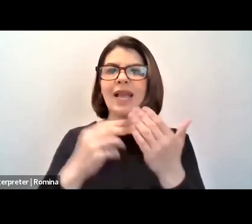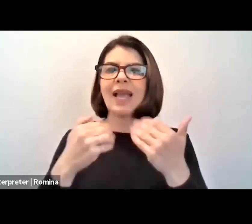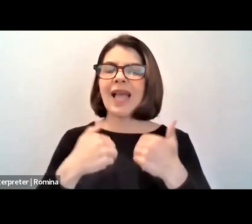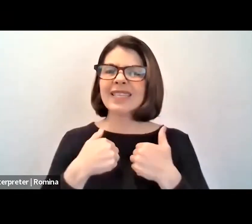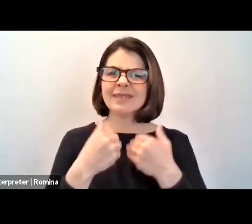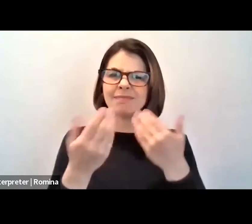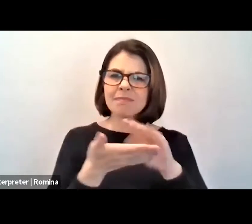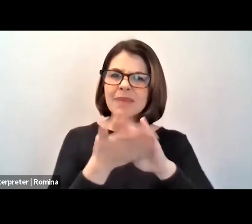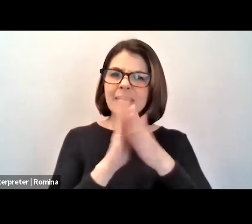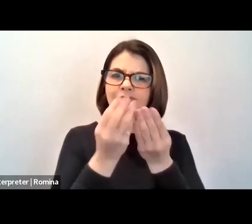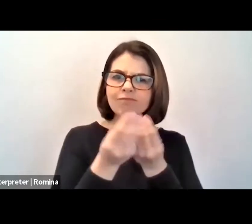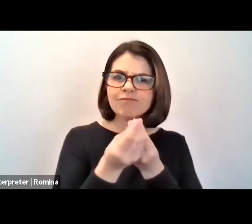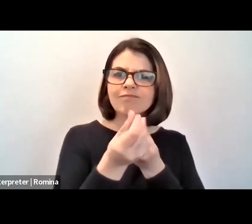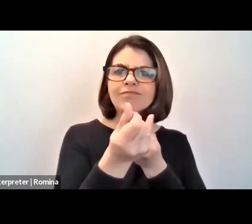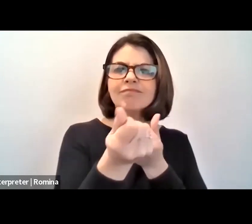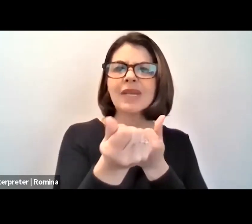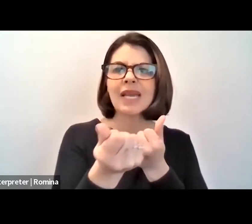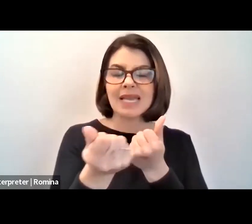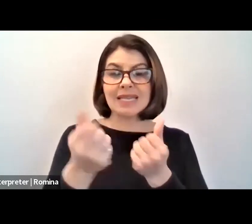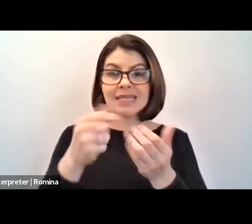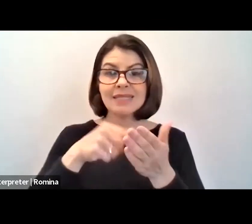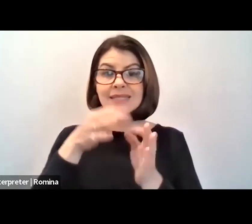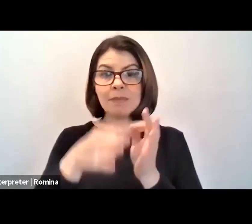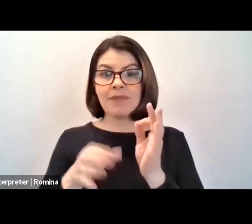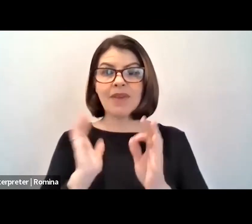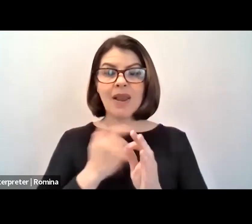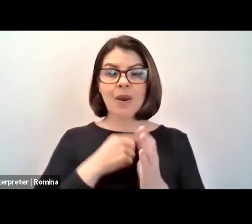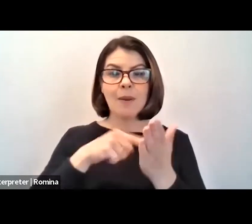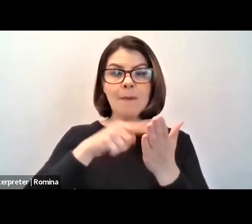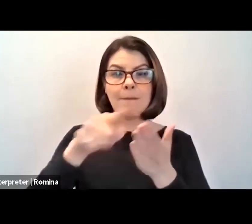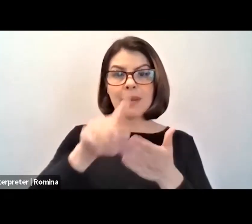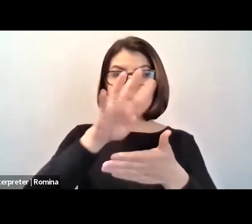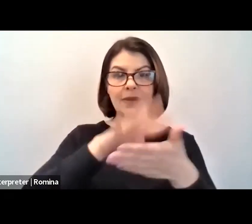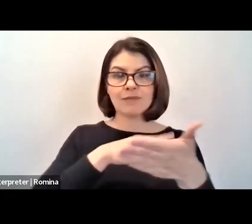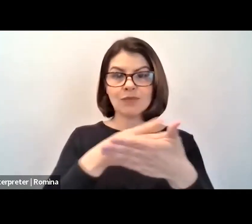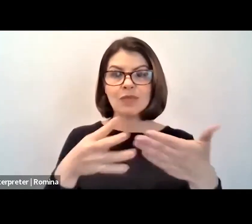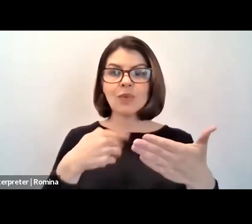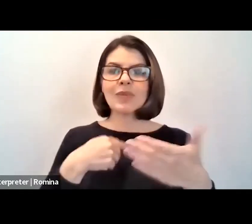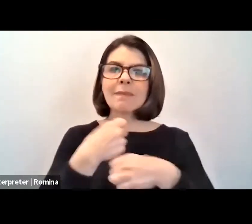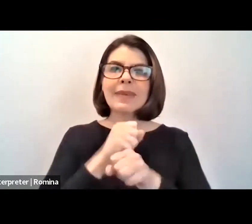and simplified the payment structure so it's more predictable, which makes it that much easier